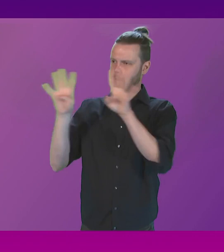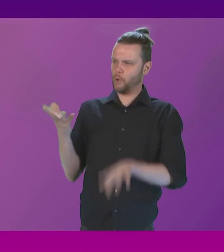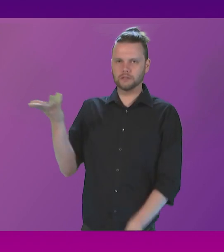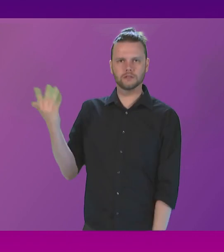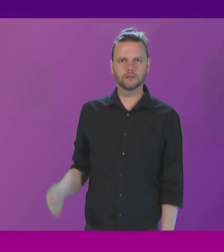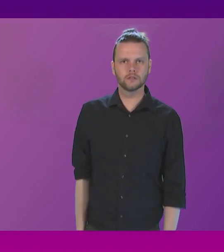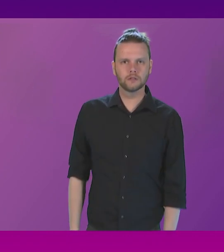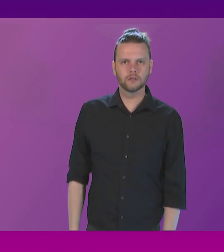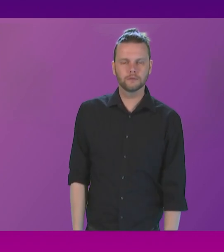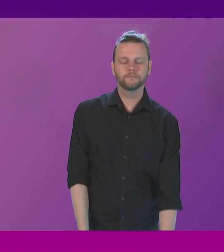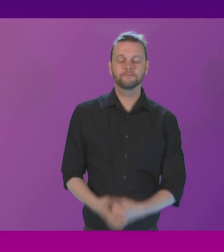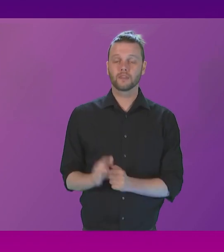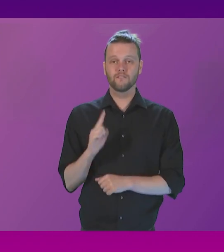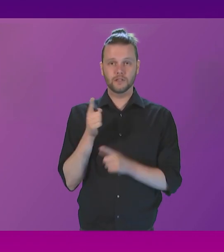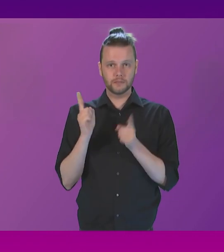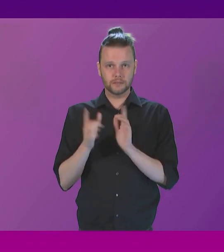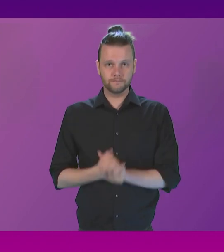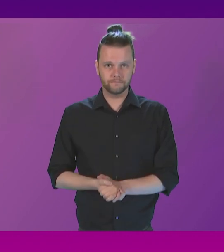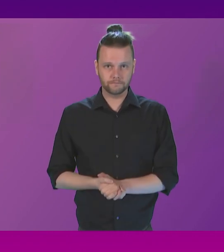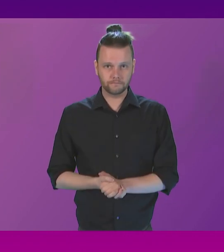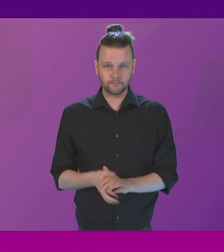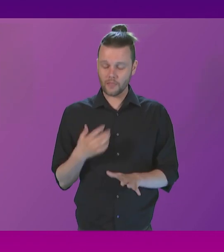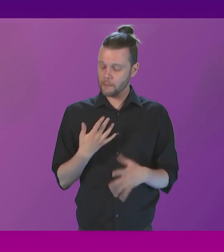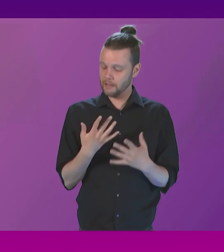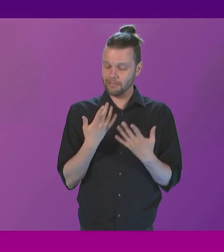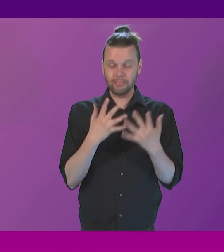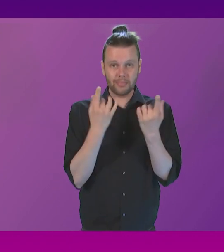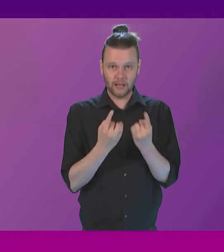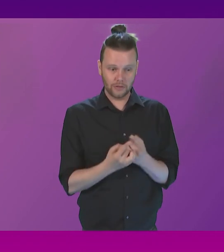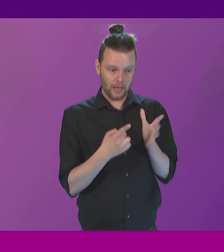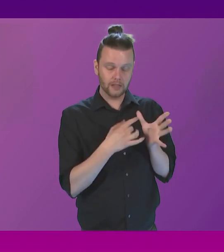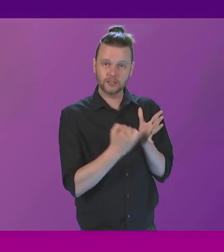As I said, I take the issues that Anas Sarwar raises, and—to his credit—has